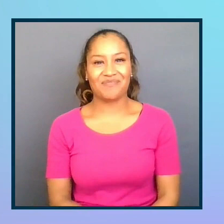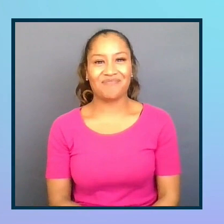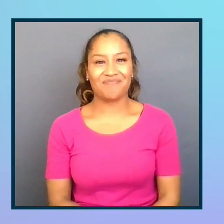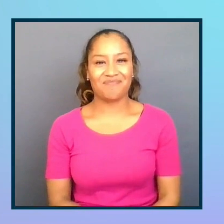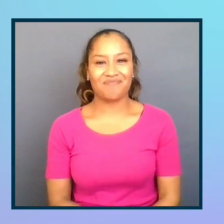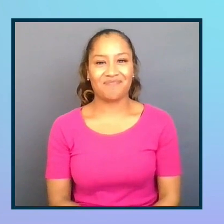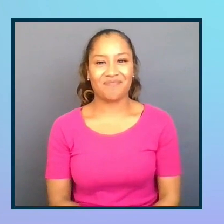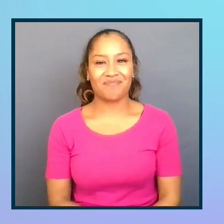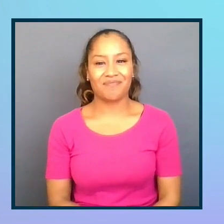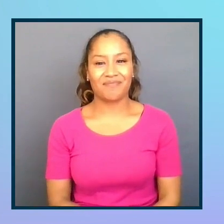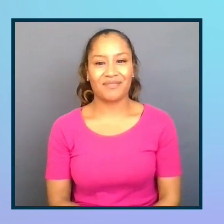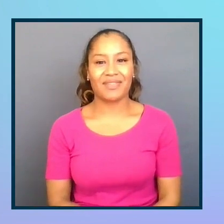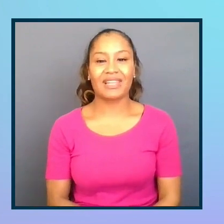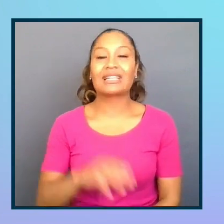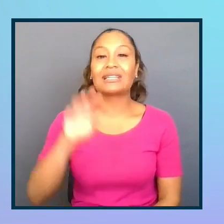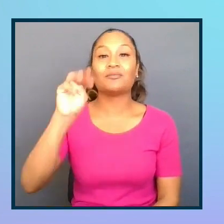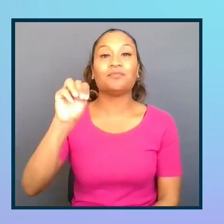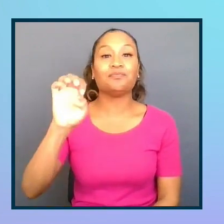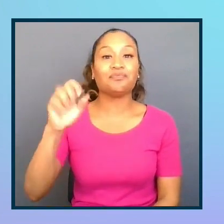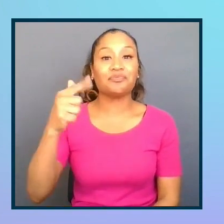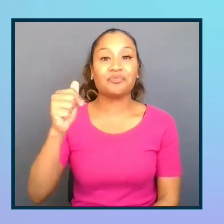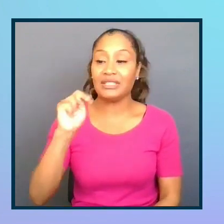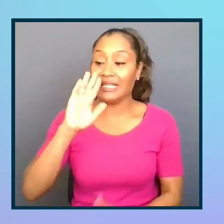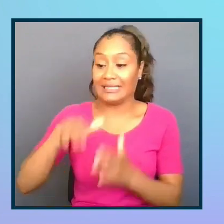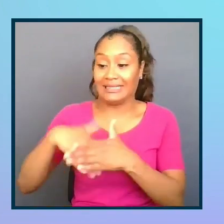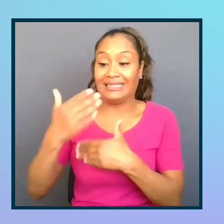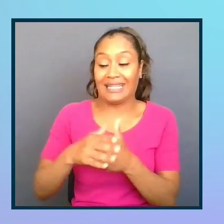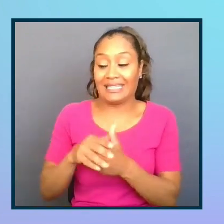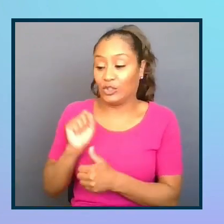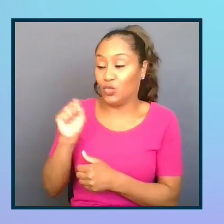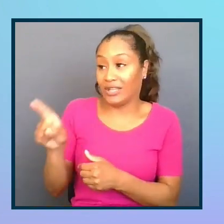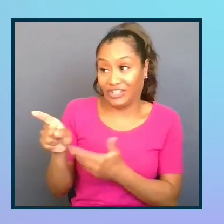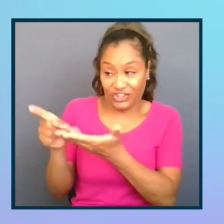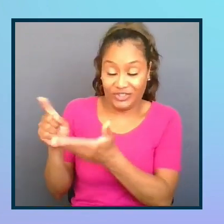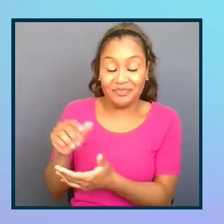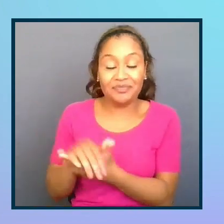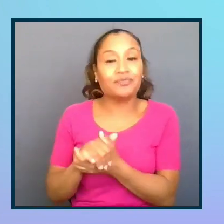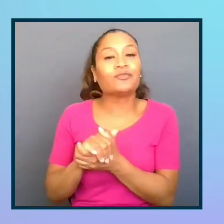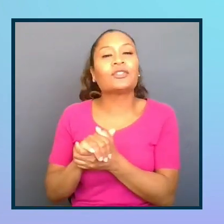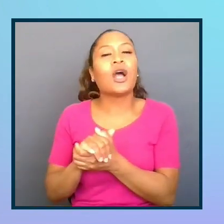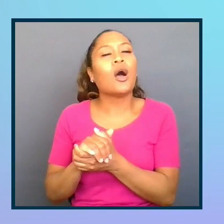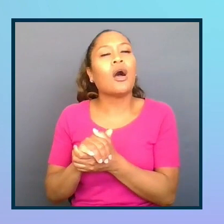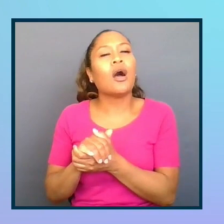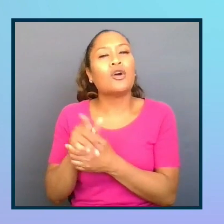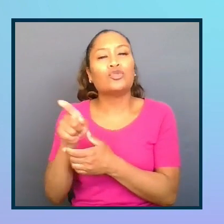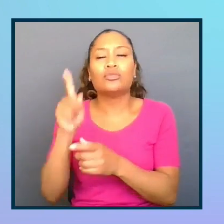The next question we have on deck for you is, what unique challenges do you see in the mobile app space